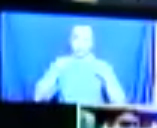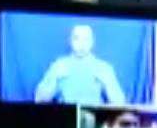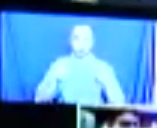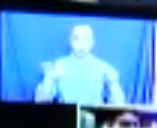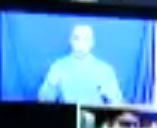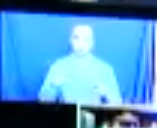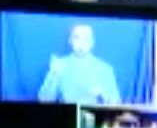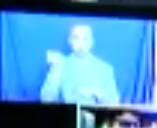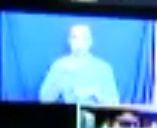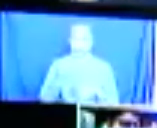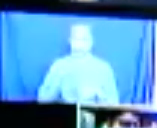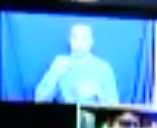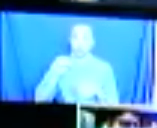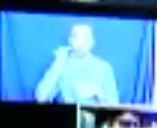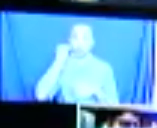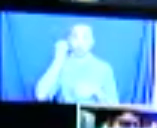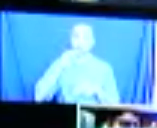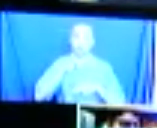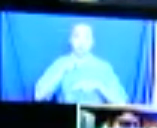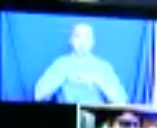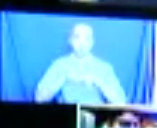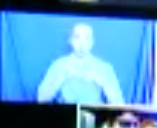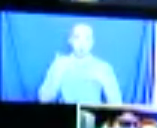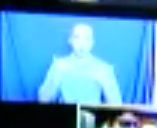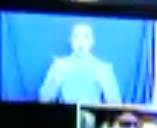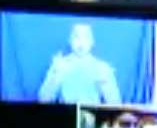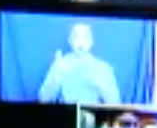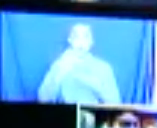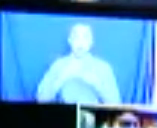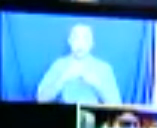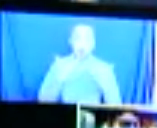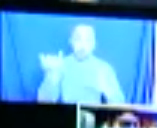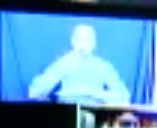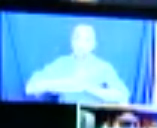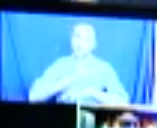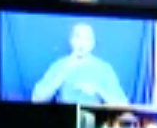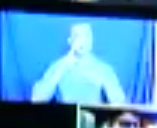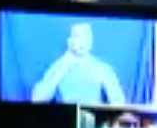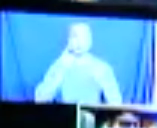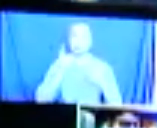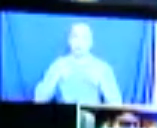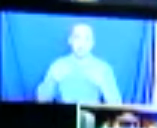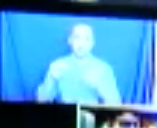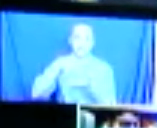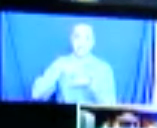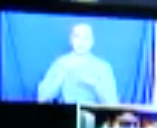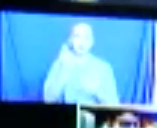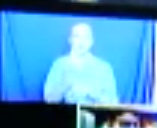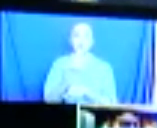LIKE I AM AND YOU WANT TO PARTICIPATE TODAY, BUT YOU CAN'T GET UP, YOU CAN USE YOUR UPPER BODY.